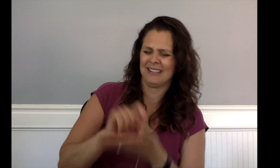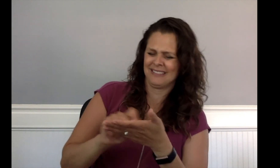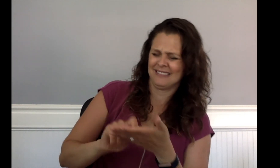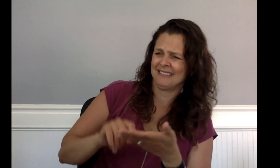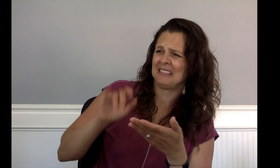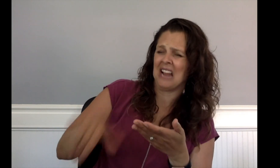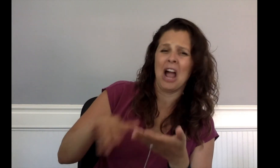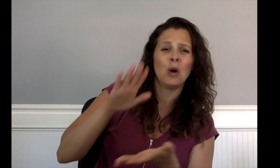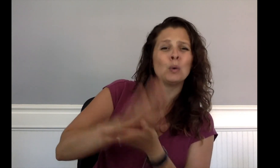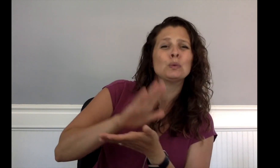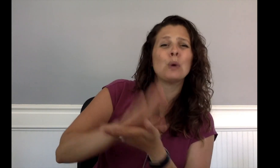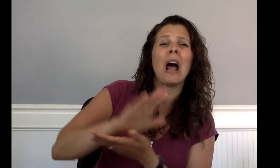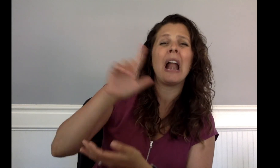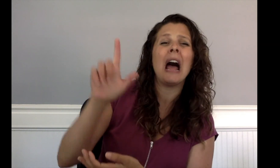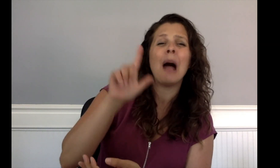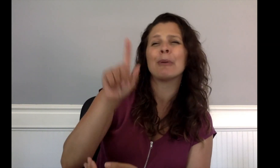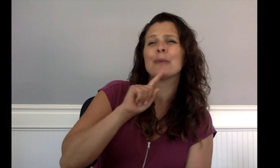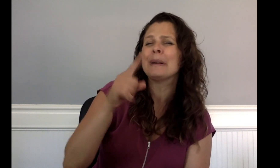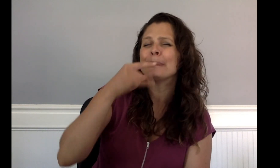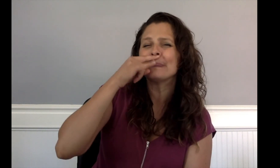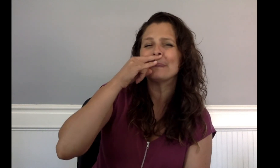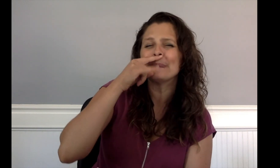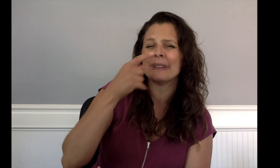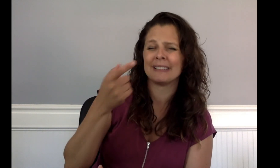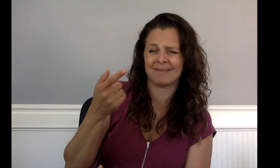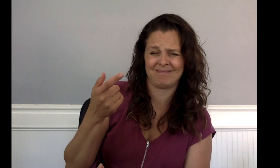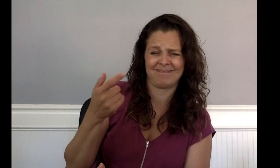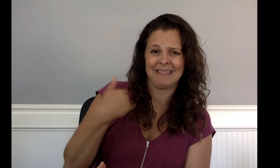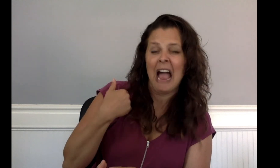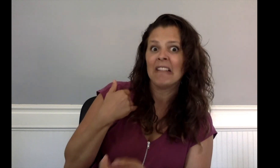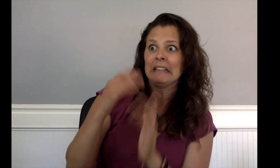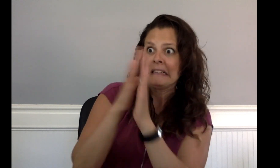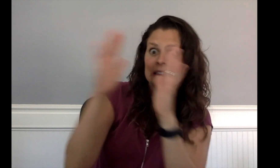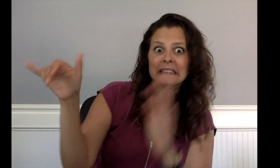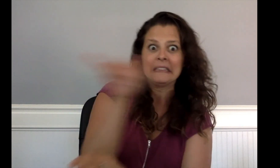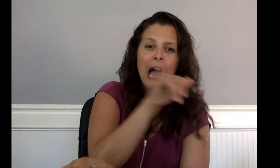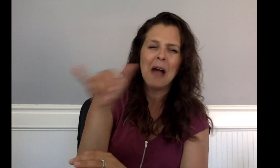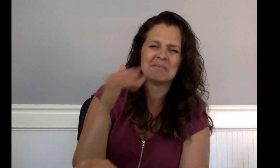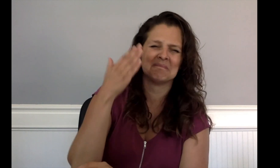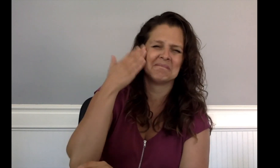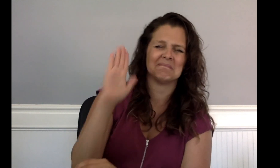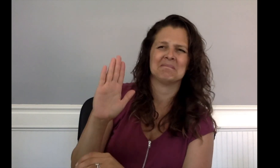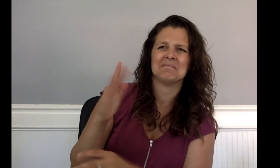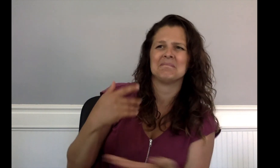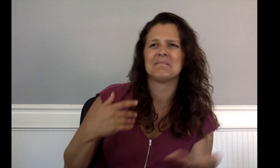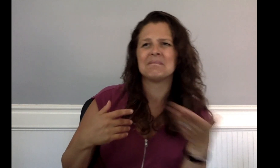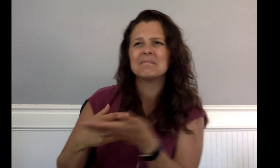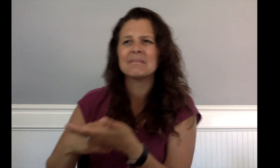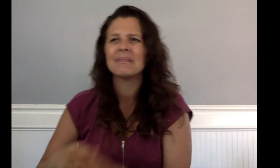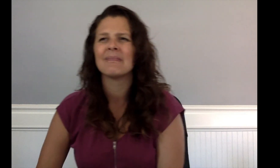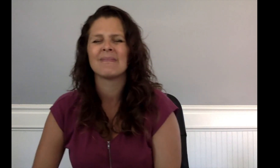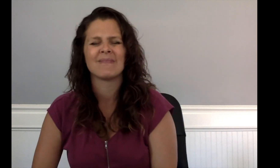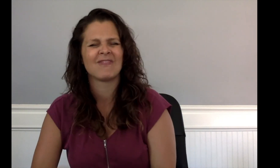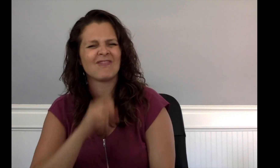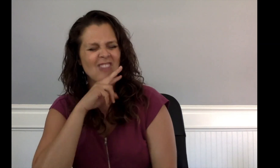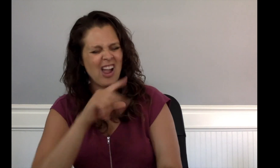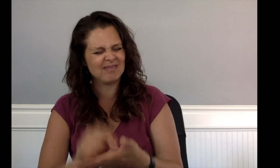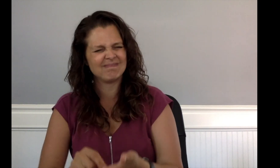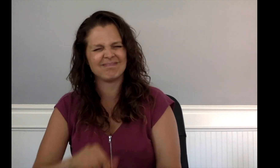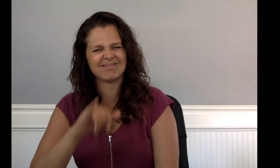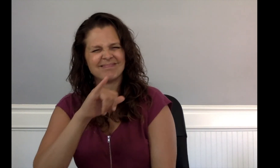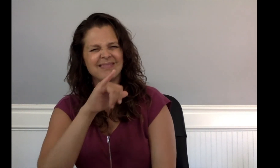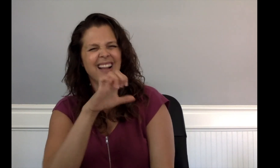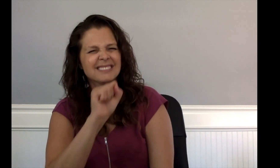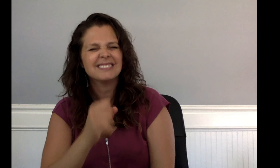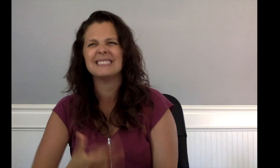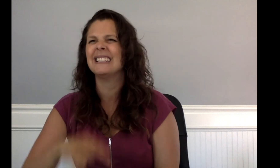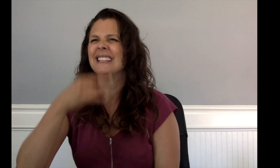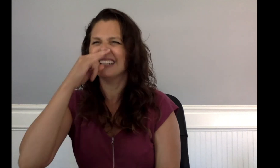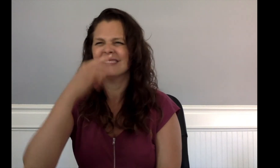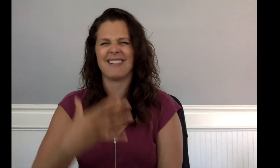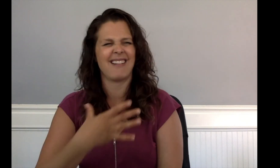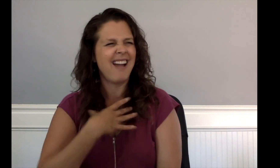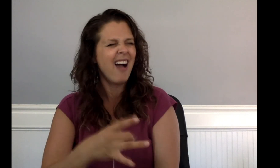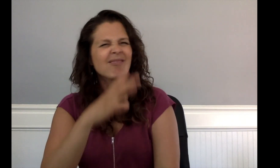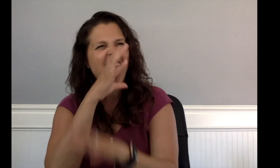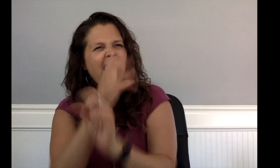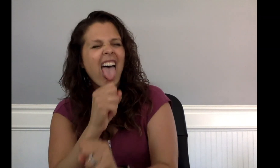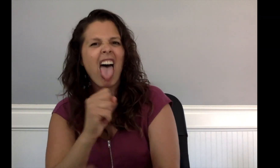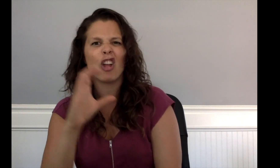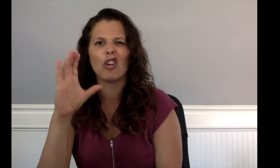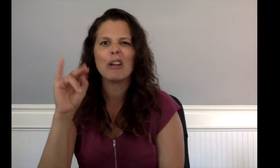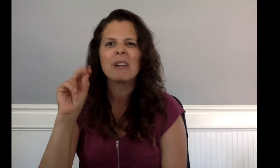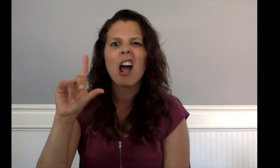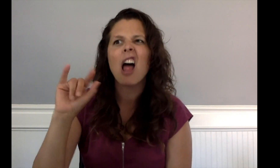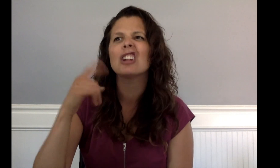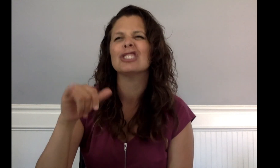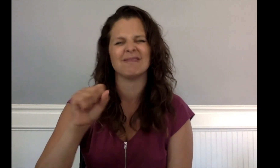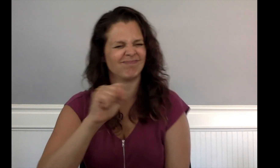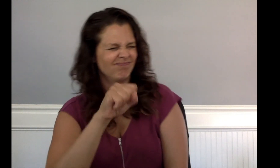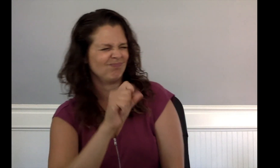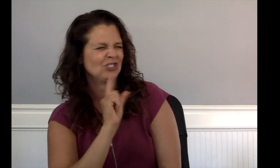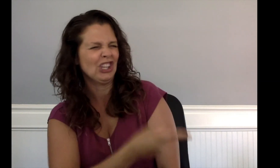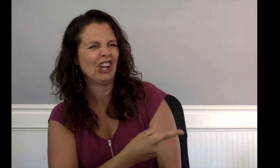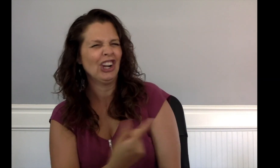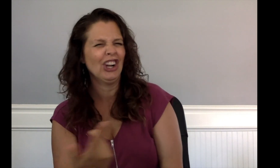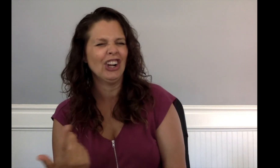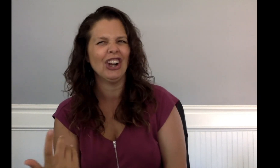"Isn’t your library for kids?" "Kids are interested in criminology!"